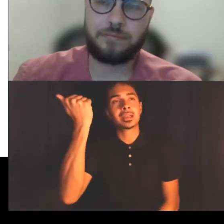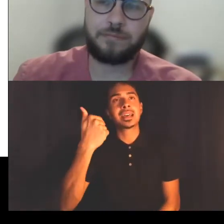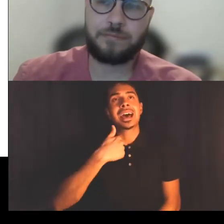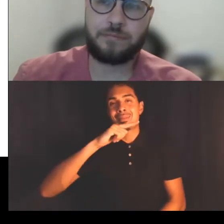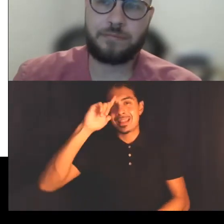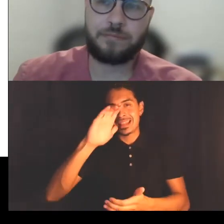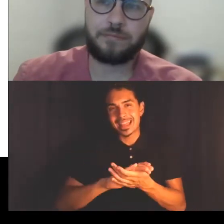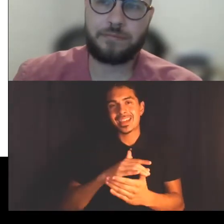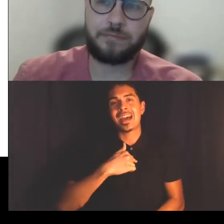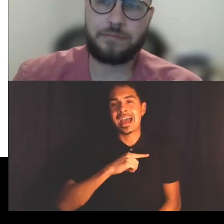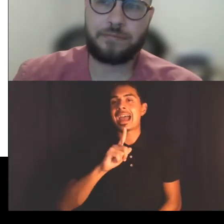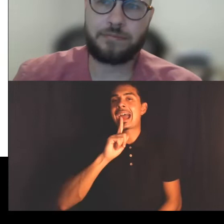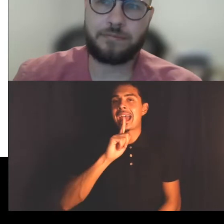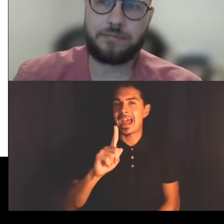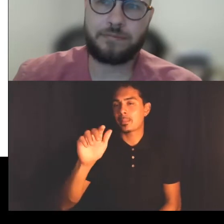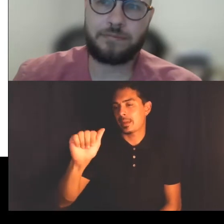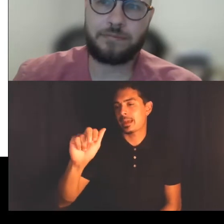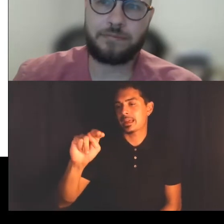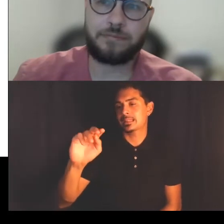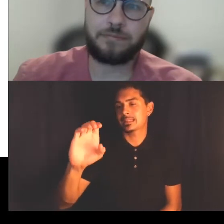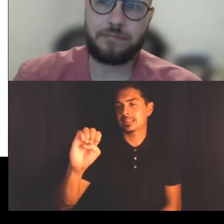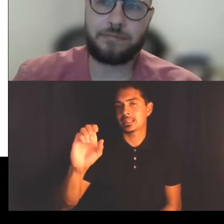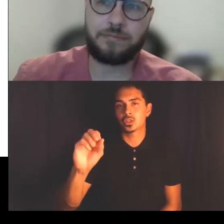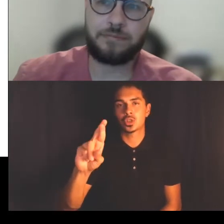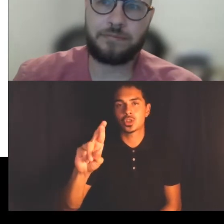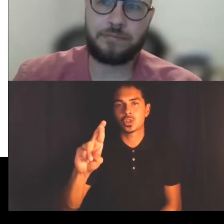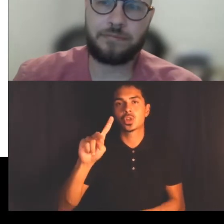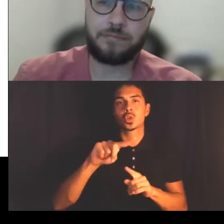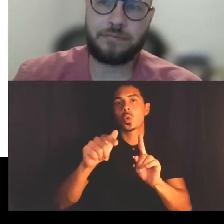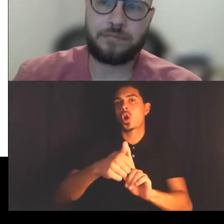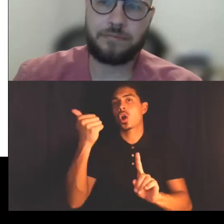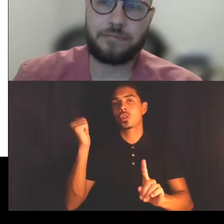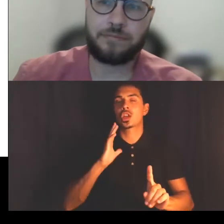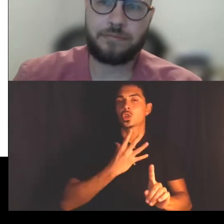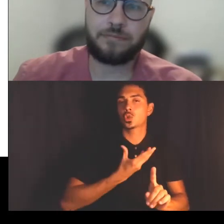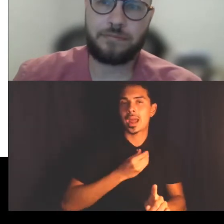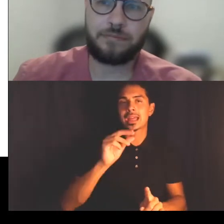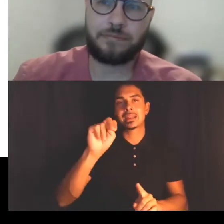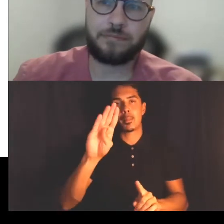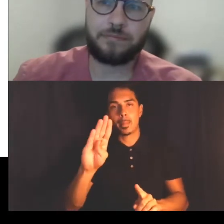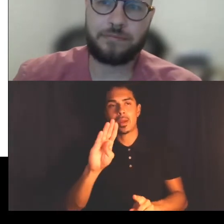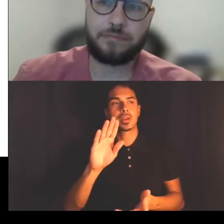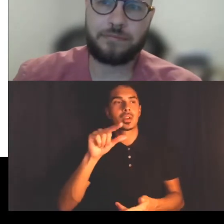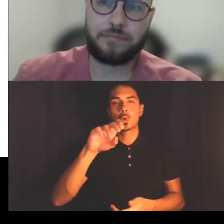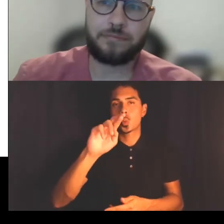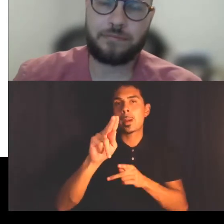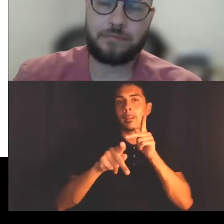I am an ancestor to other trans and nonbinary and queer folks that will come after me,